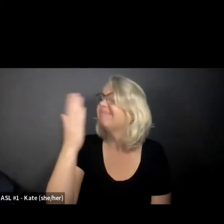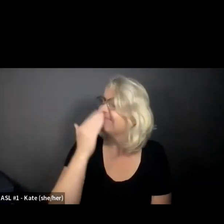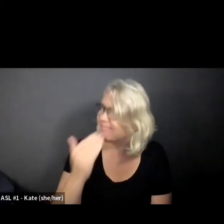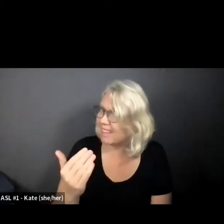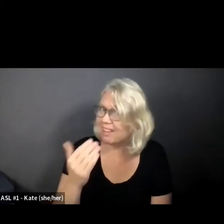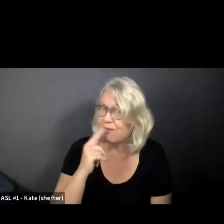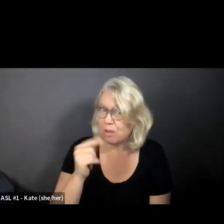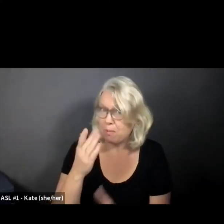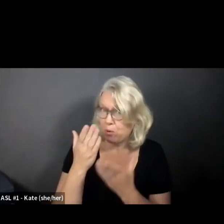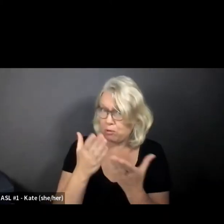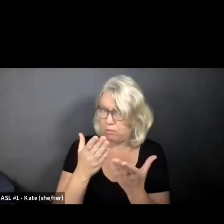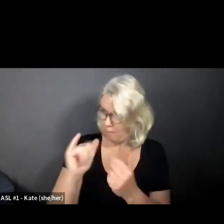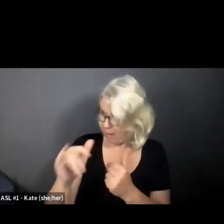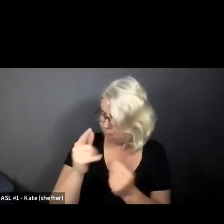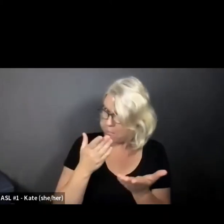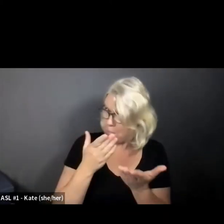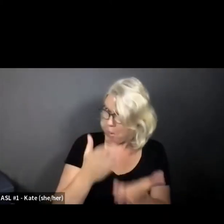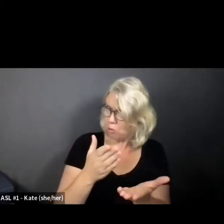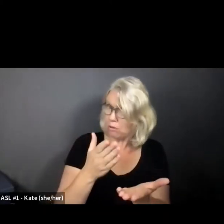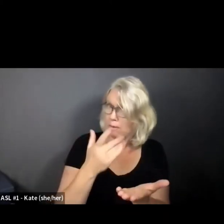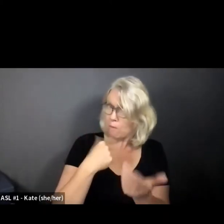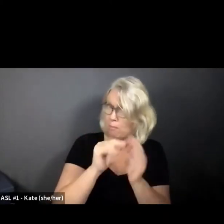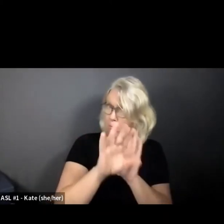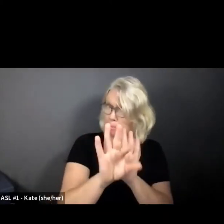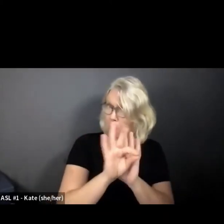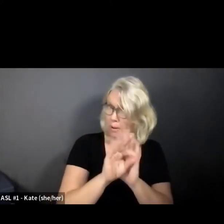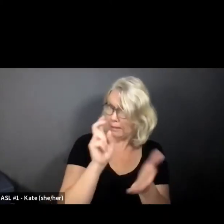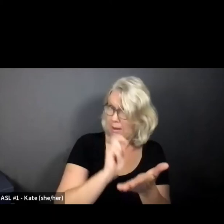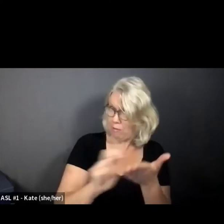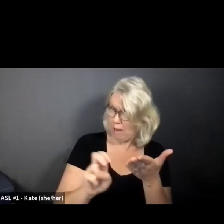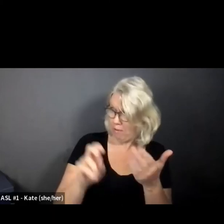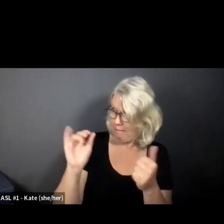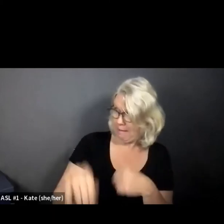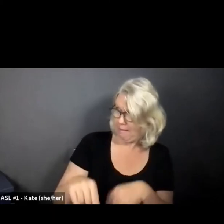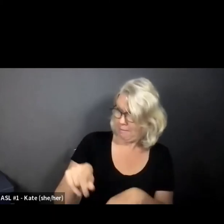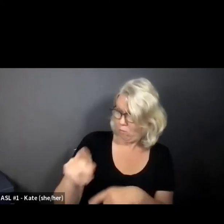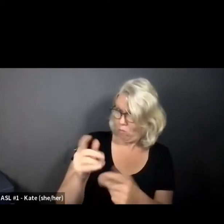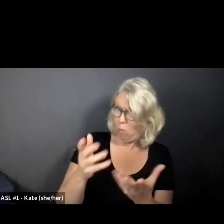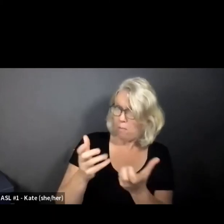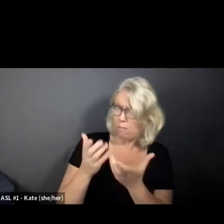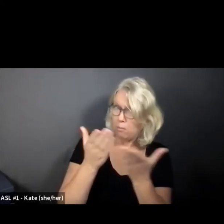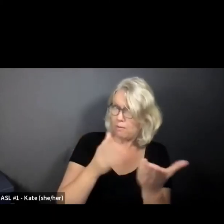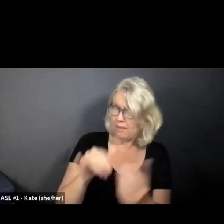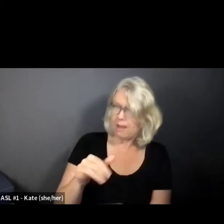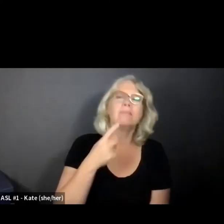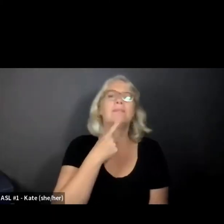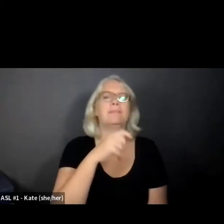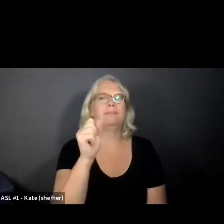THAT'S CORRECT. Douglas Waxman : THANK YOU.